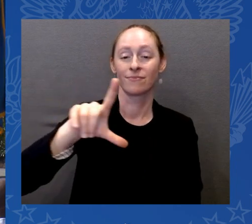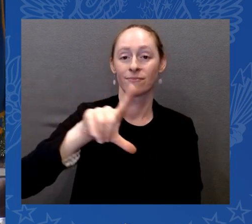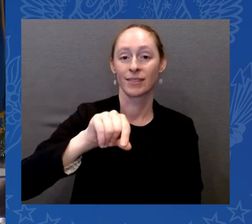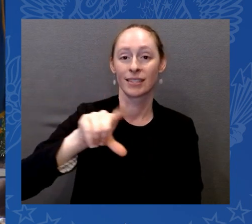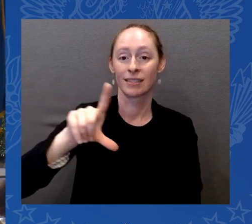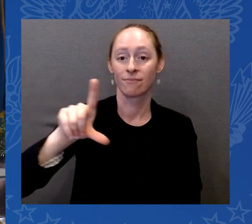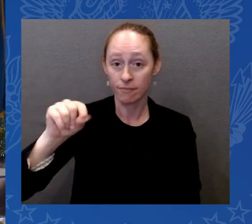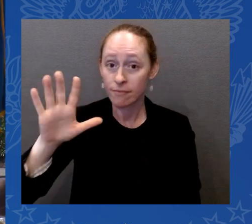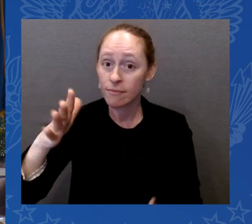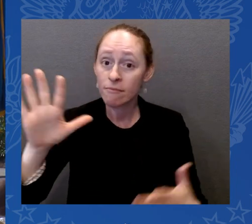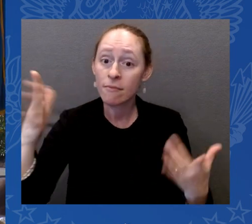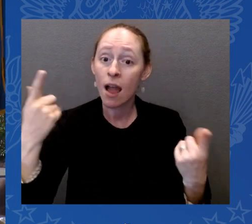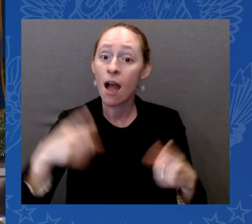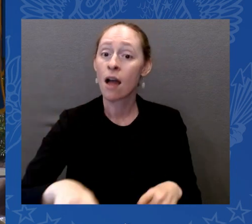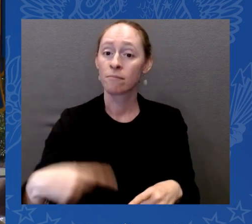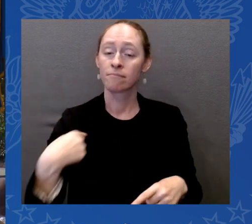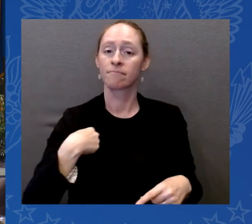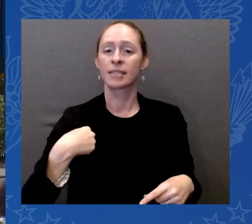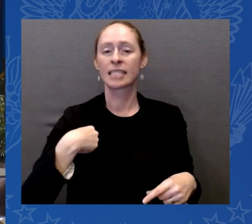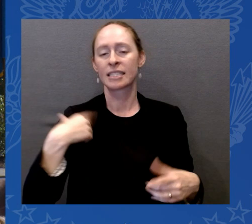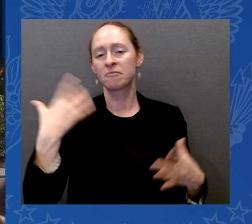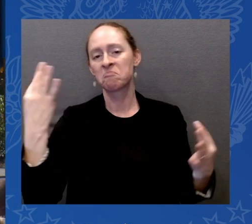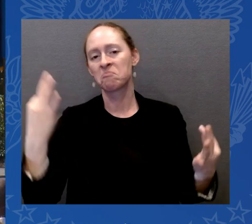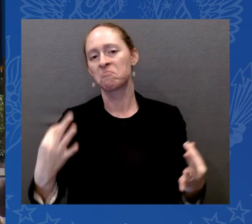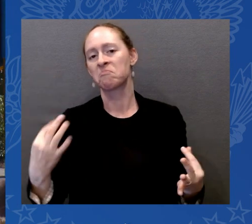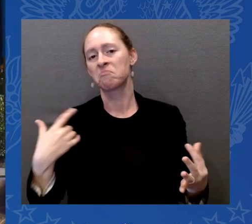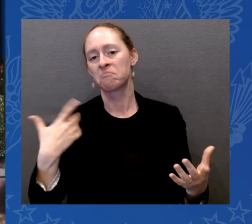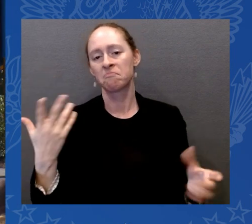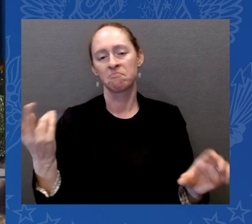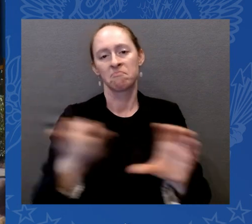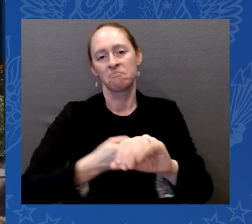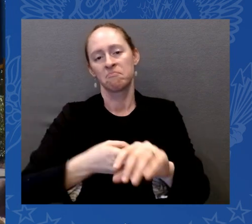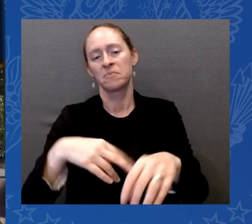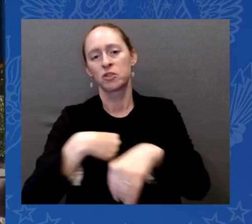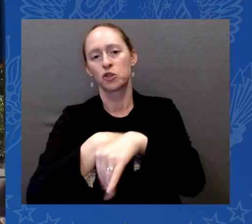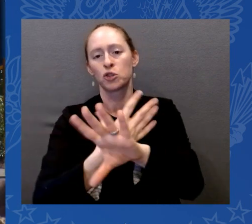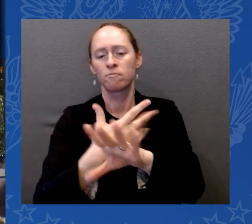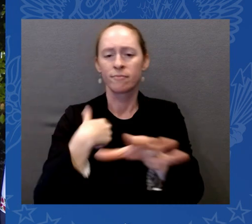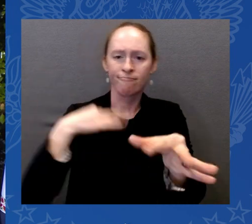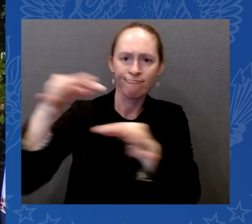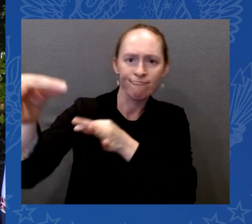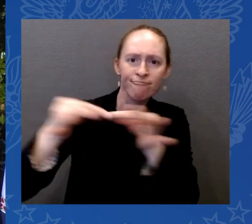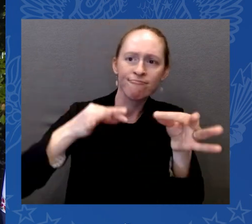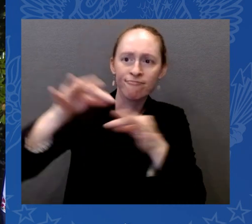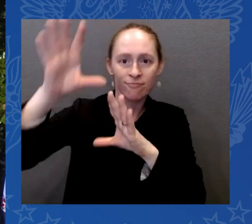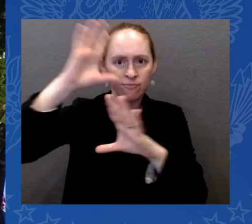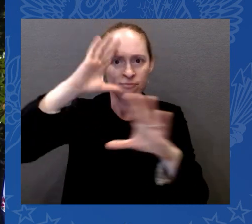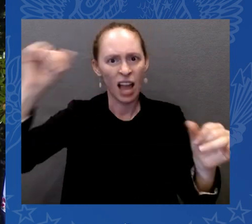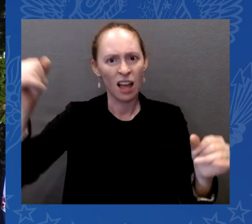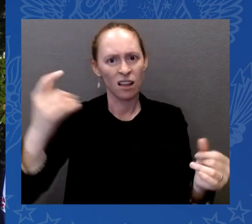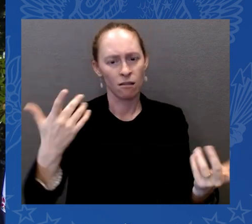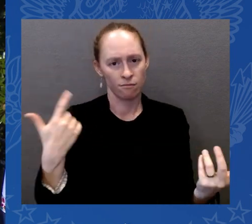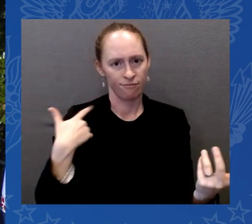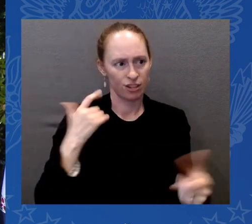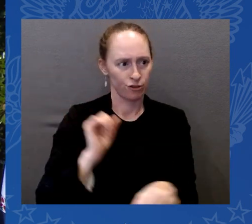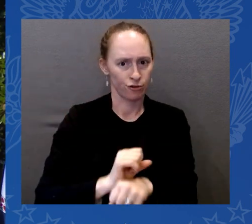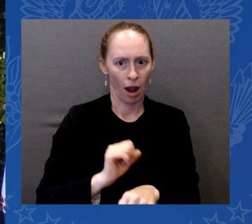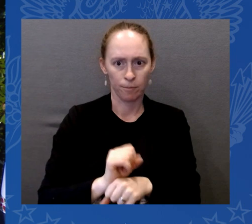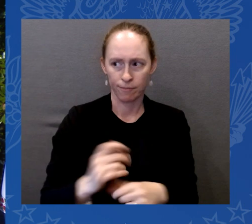I told him I had lost my job due to COVID and explained how tough it was to be laid off so suddenly. During that conversation,